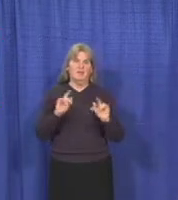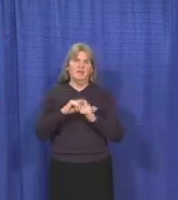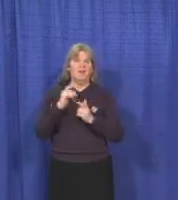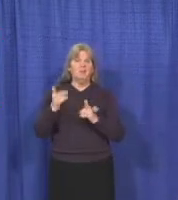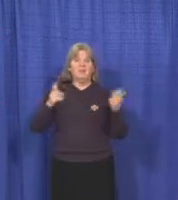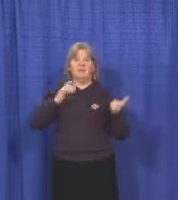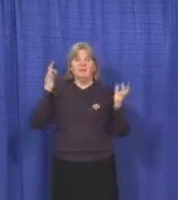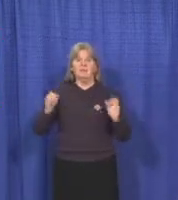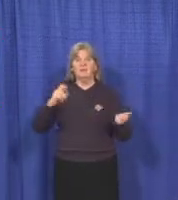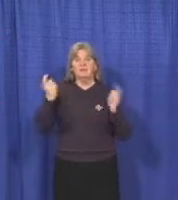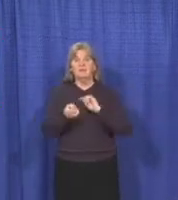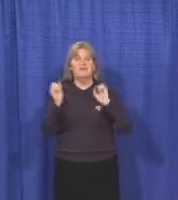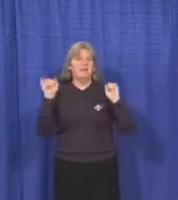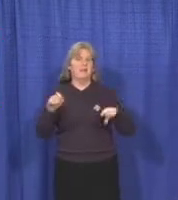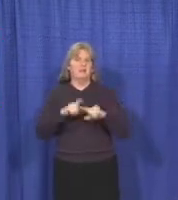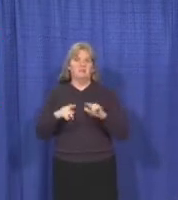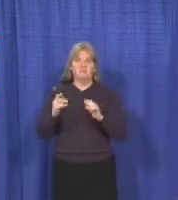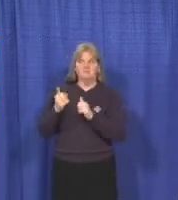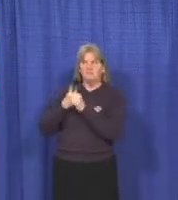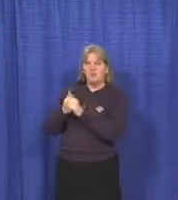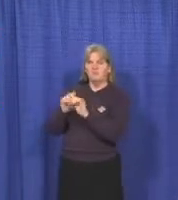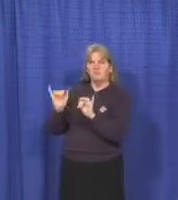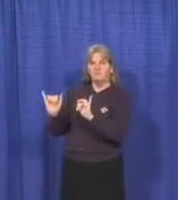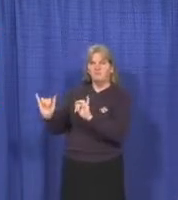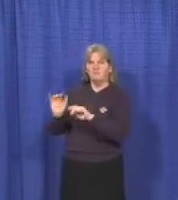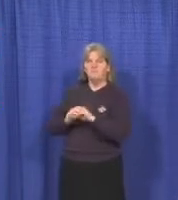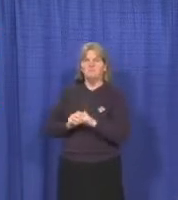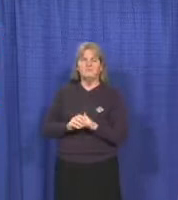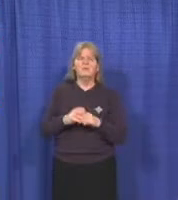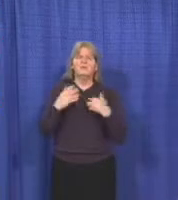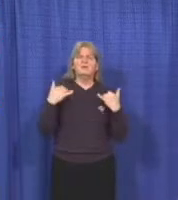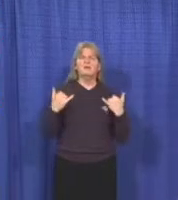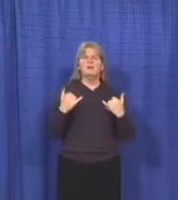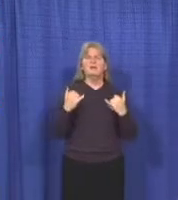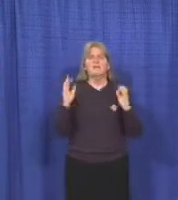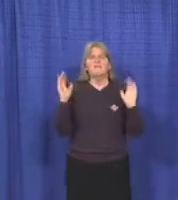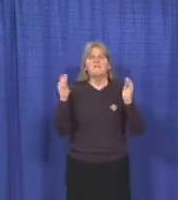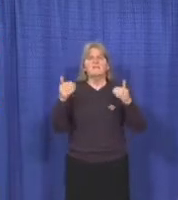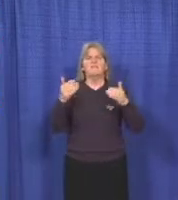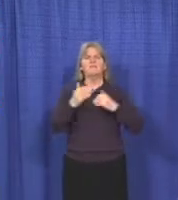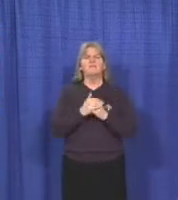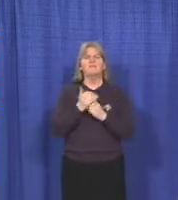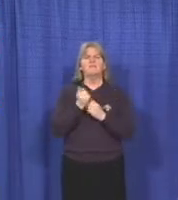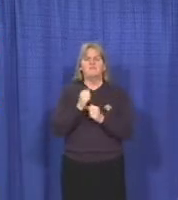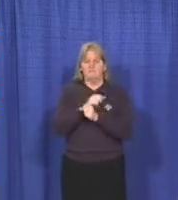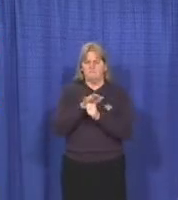Today I want to be walked through a review of variants and